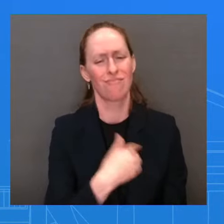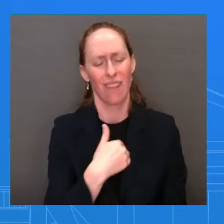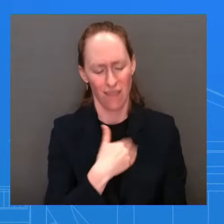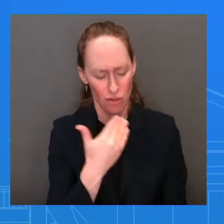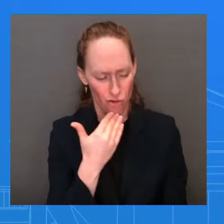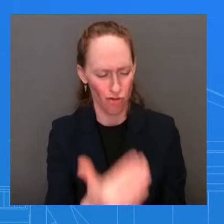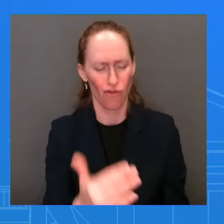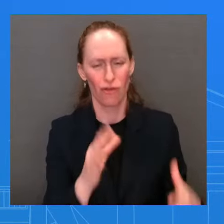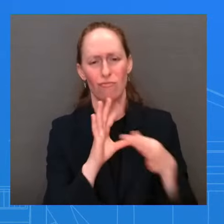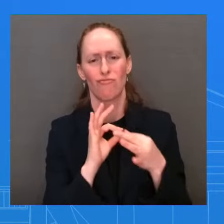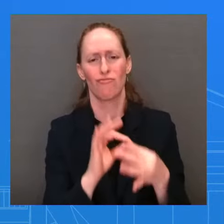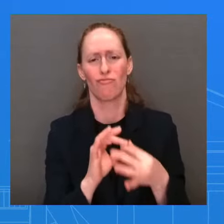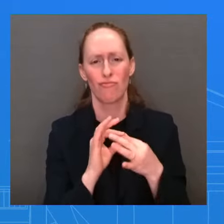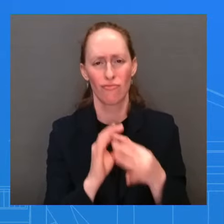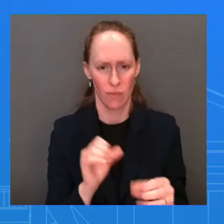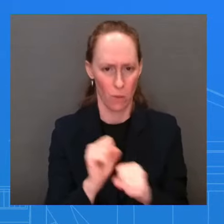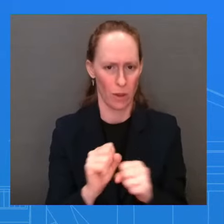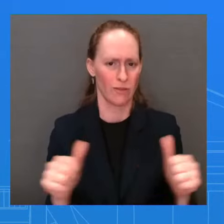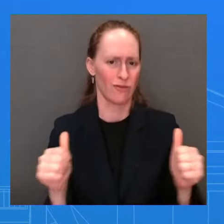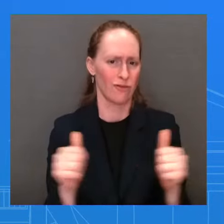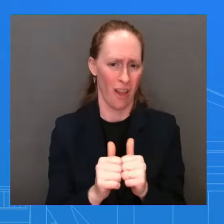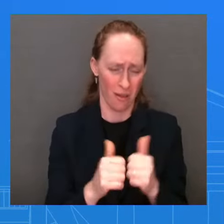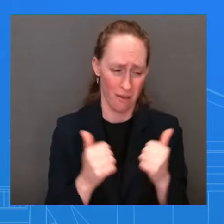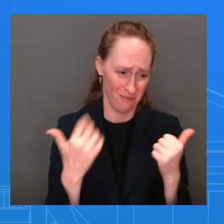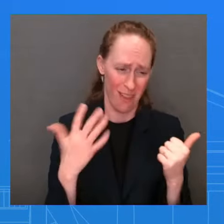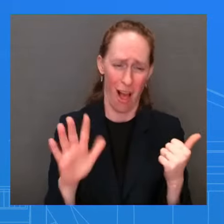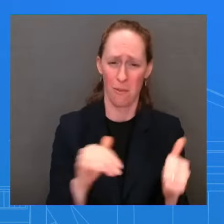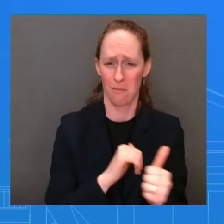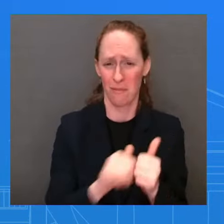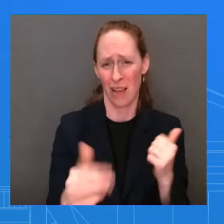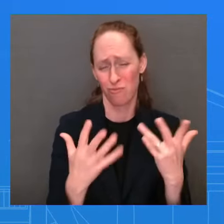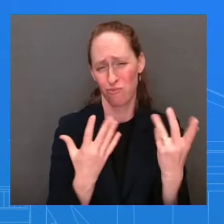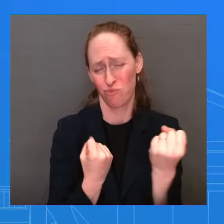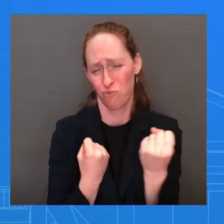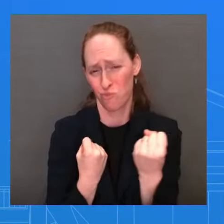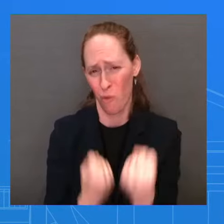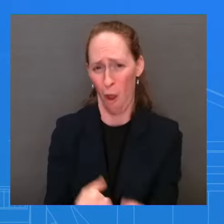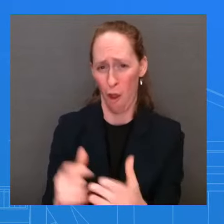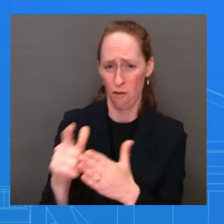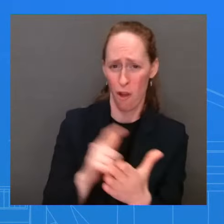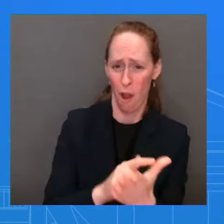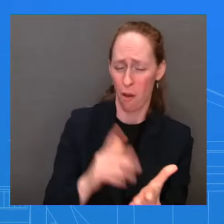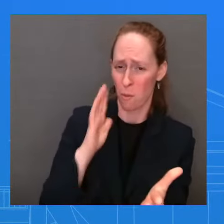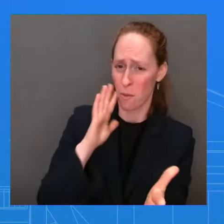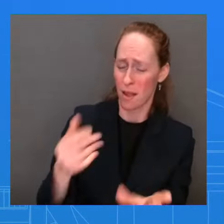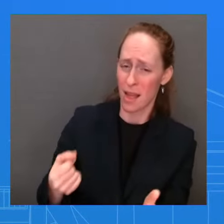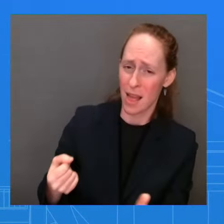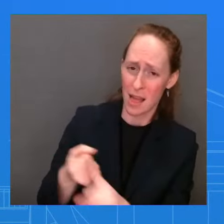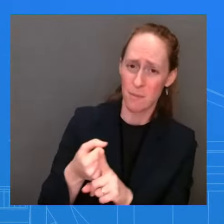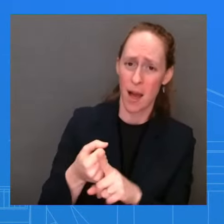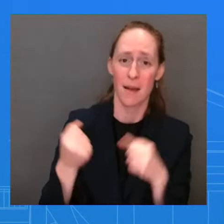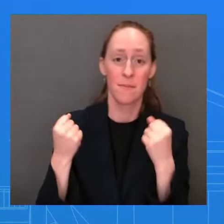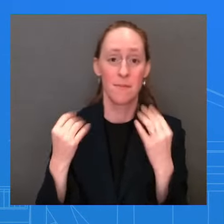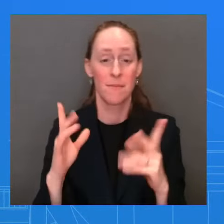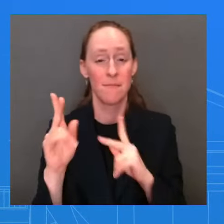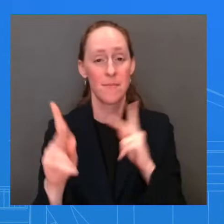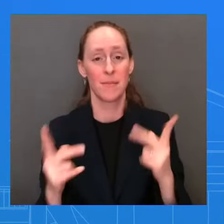that's going to change the lives of many Americans -- millions of Americans across the country -- that the President is very proud of. And so, we look forward to continue